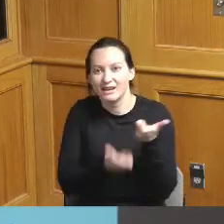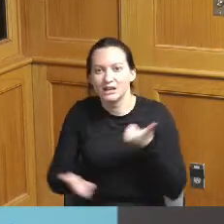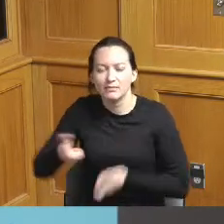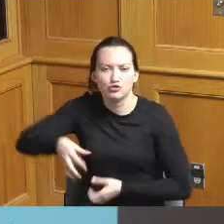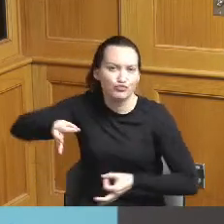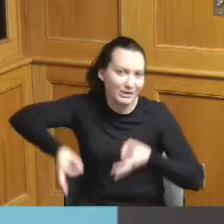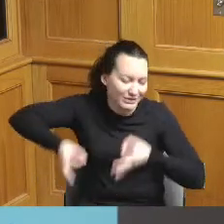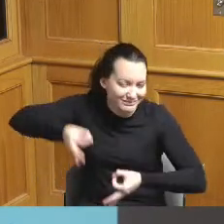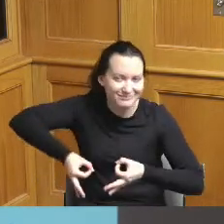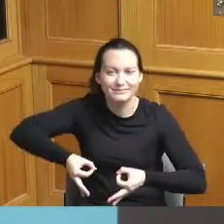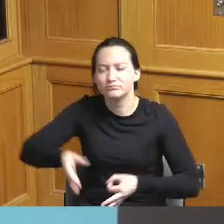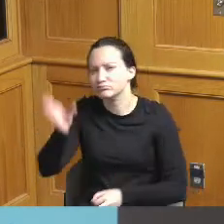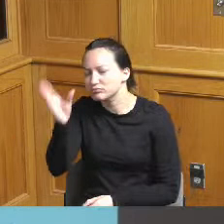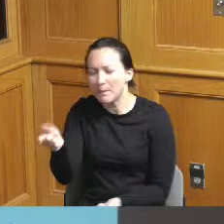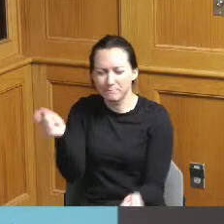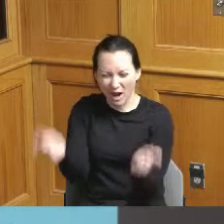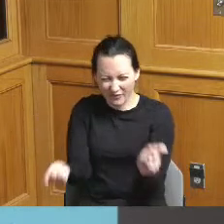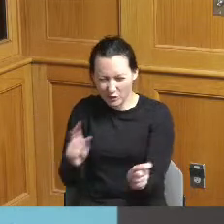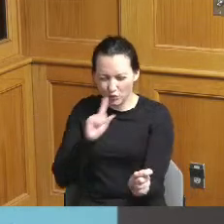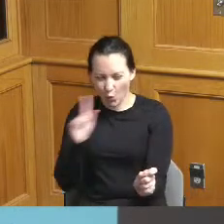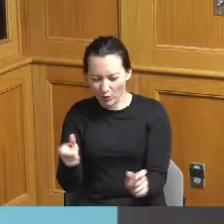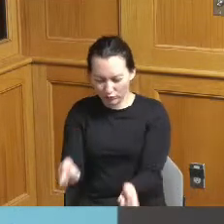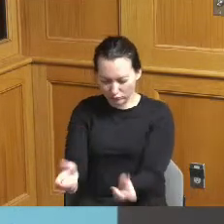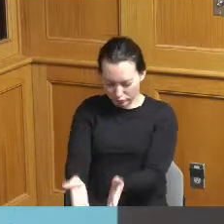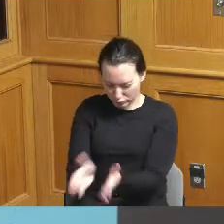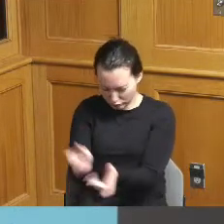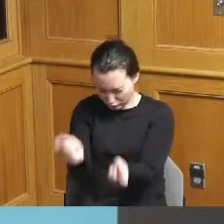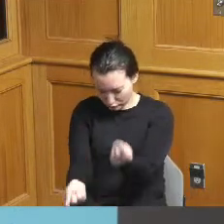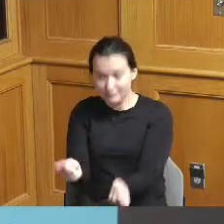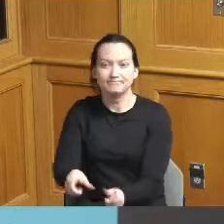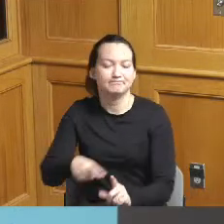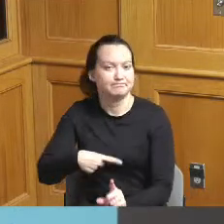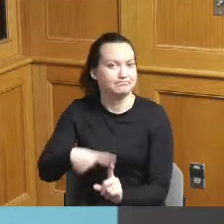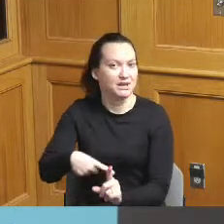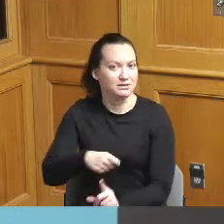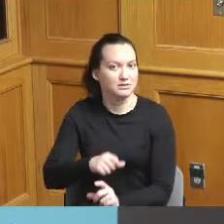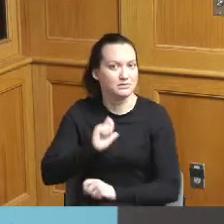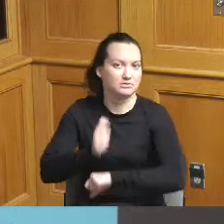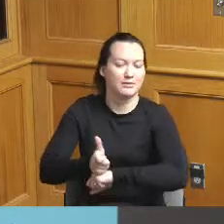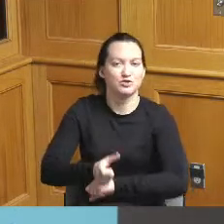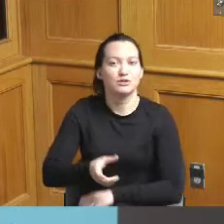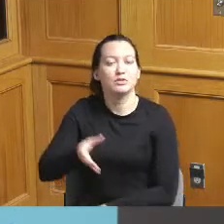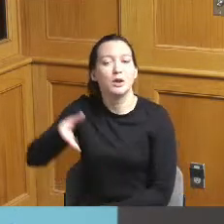handling modifications of orders obviously along with establishing paternity support order